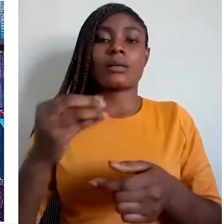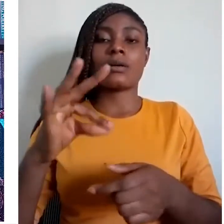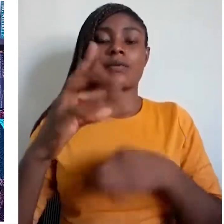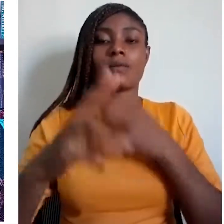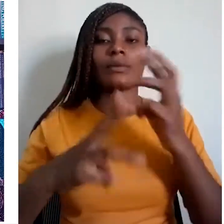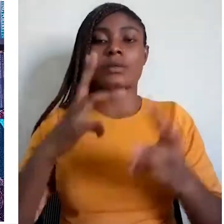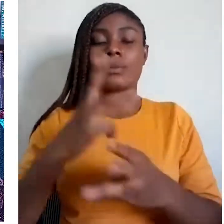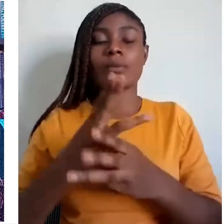2020).